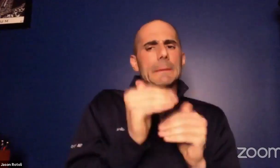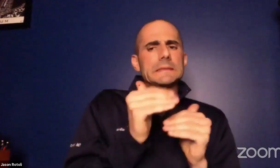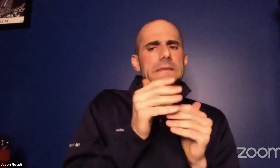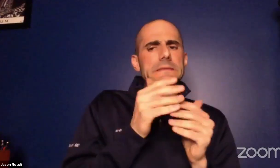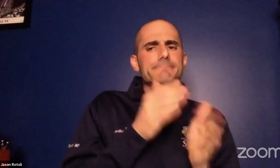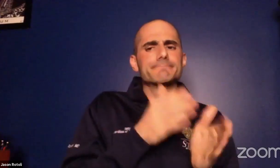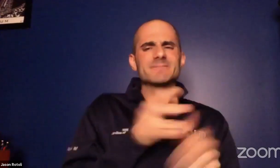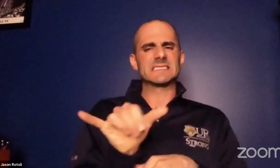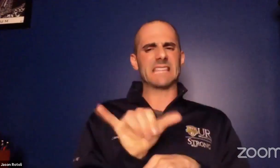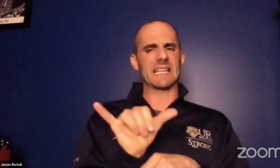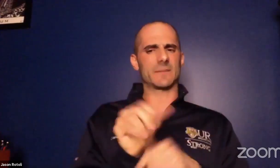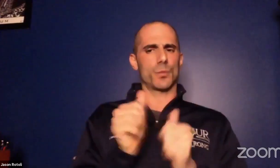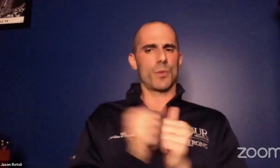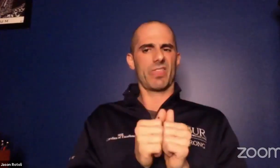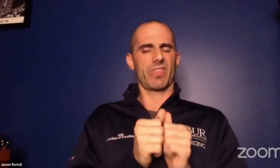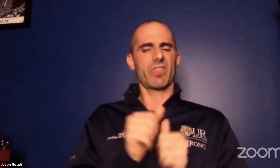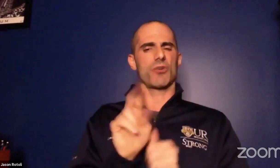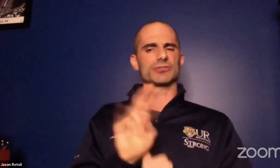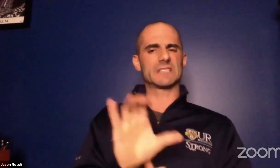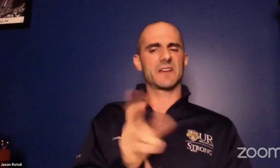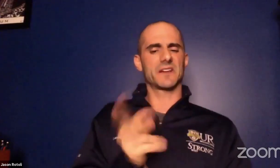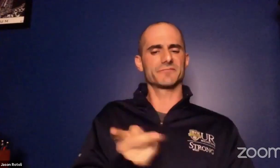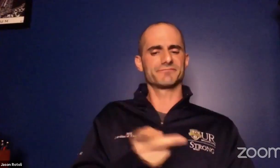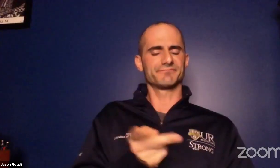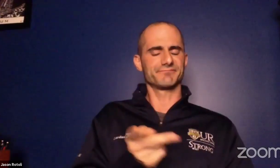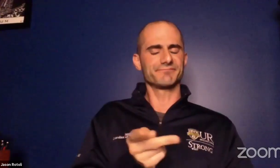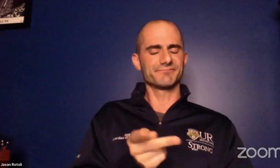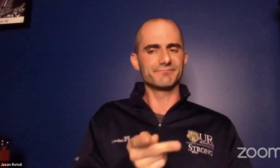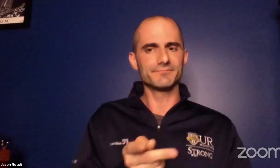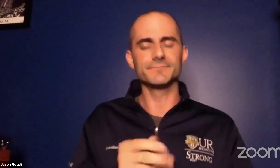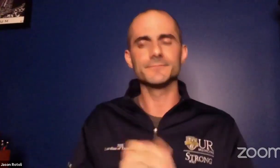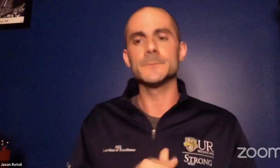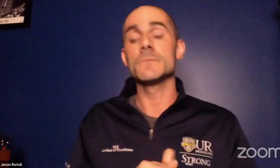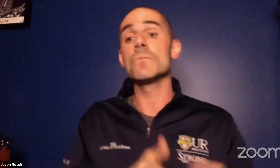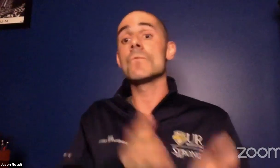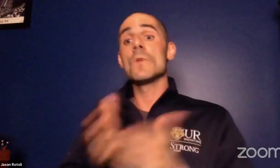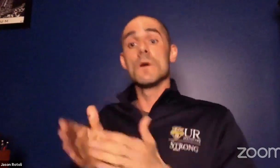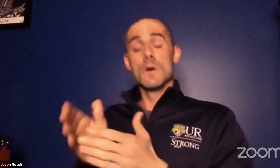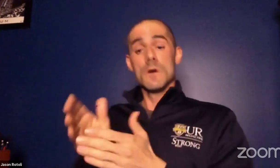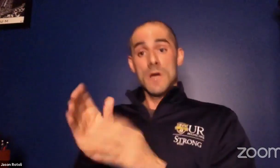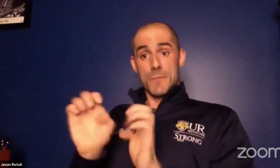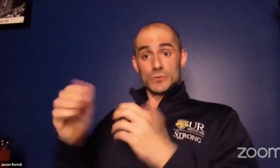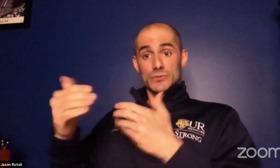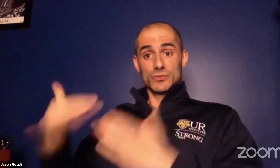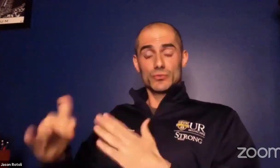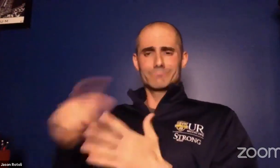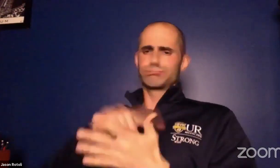doctor themselves. And your pramary care doctor's office, you may have a little